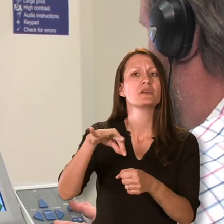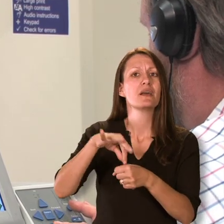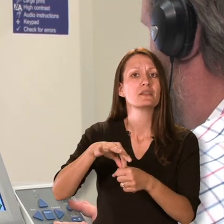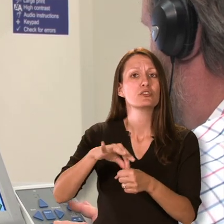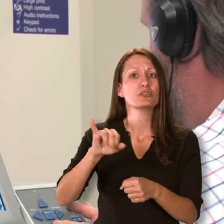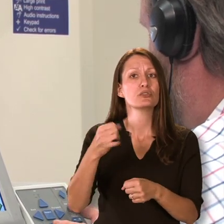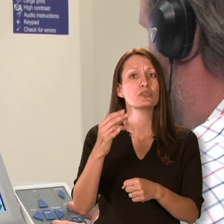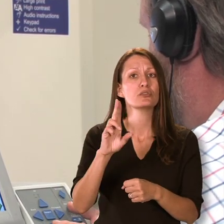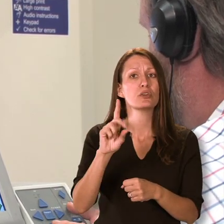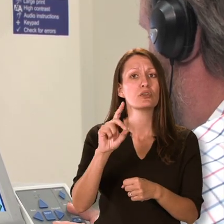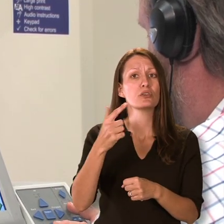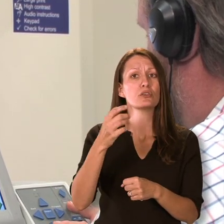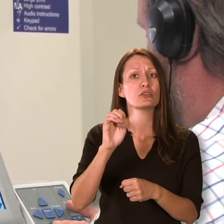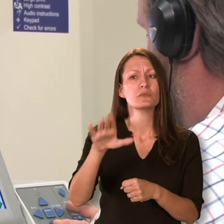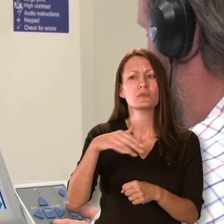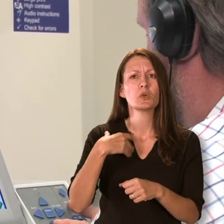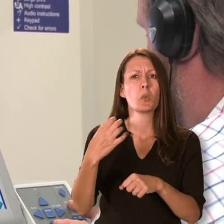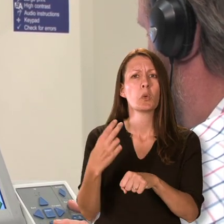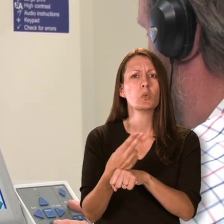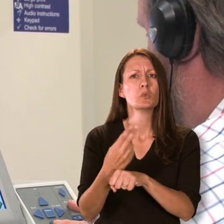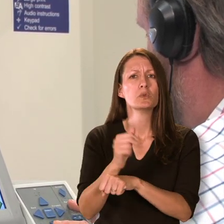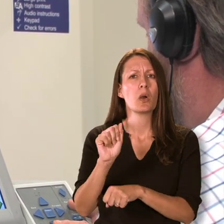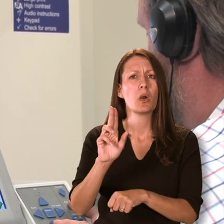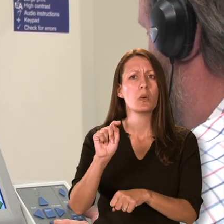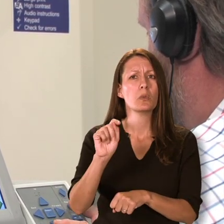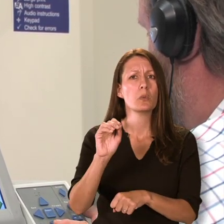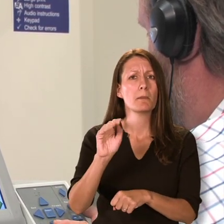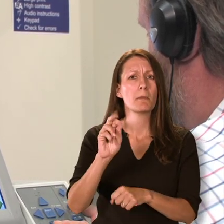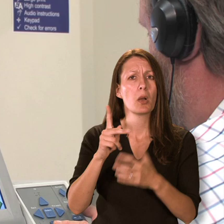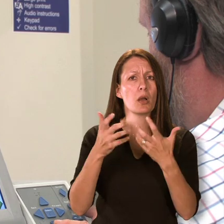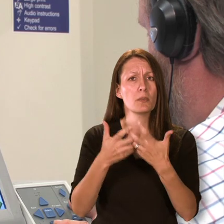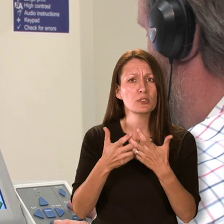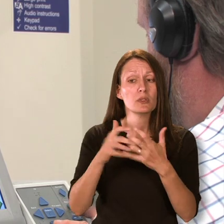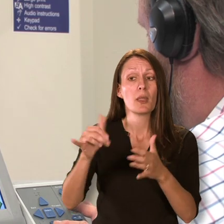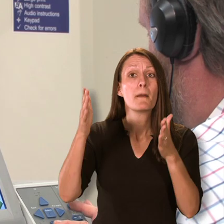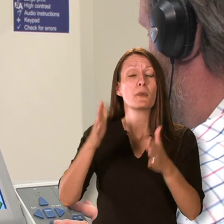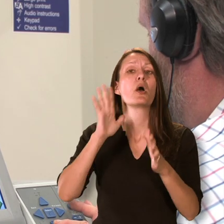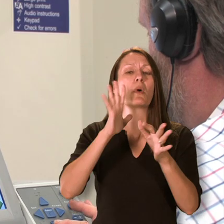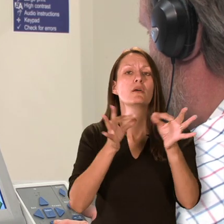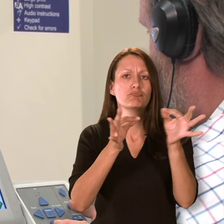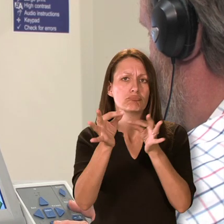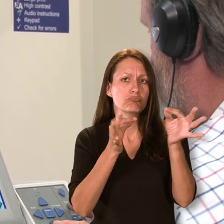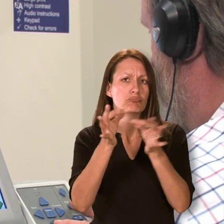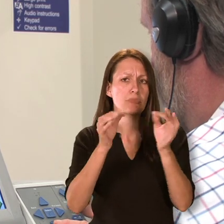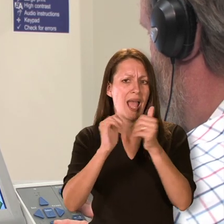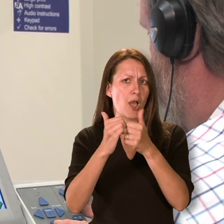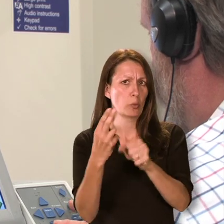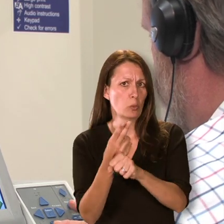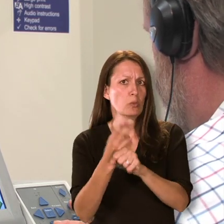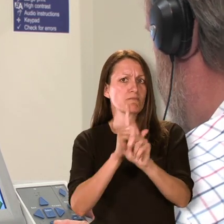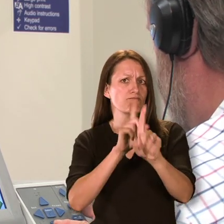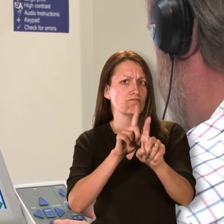and answer any questions you have.